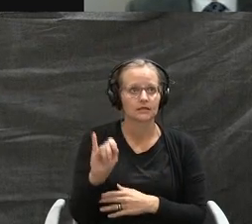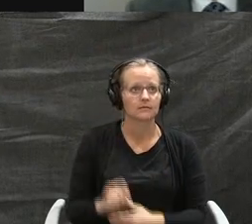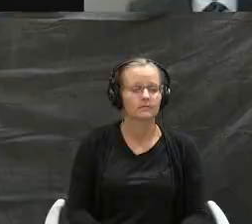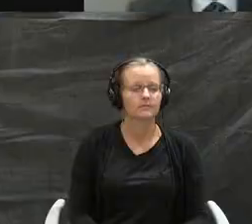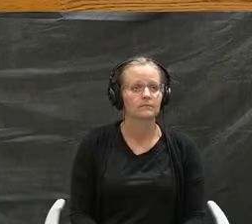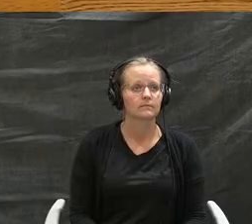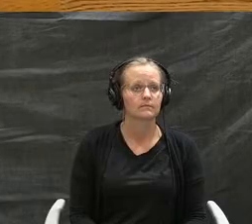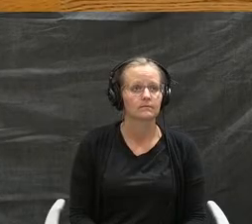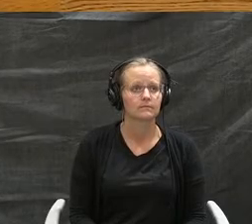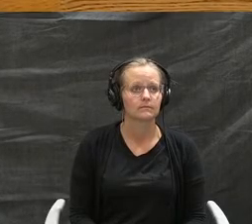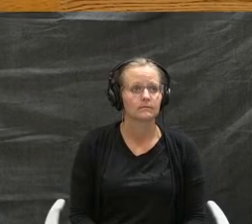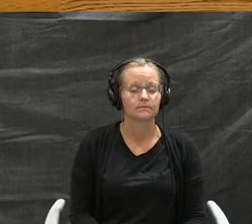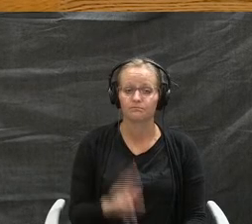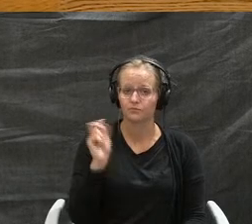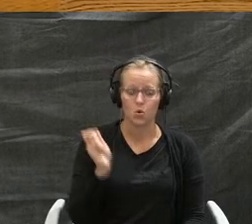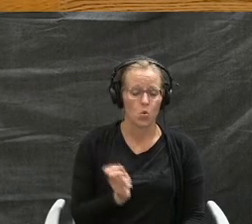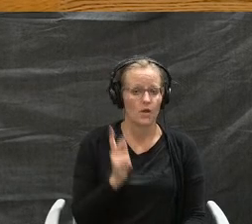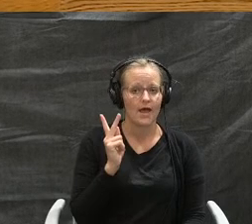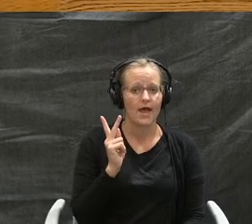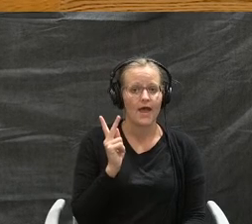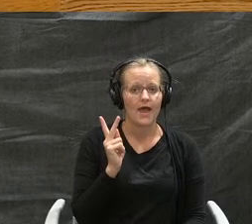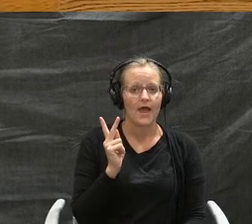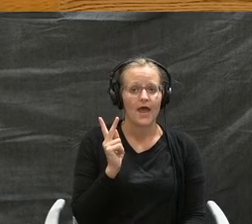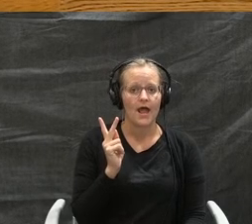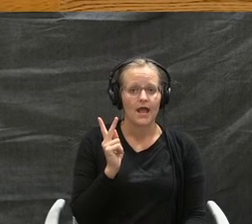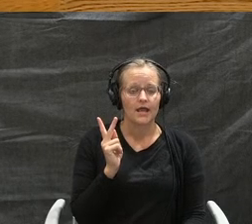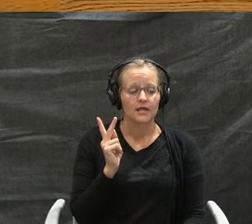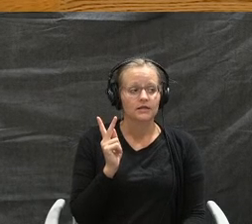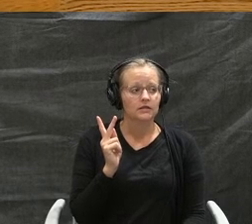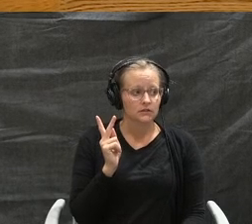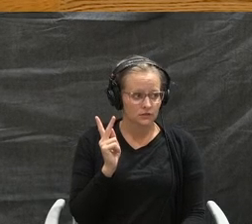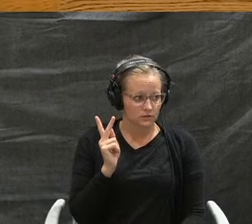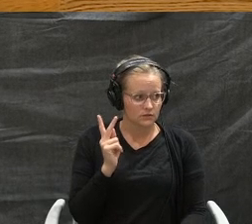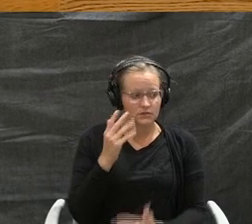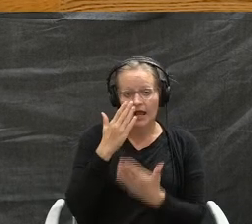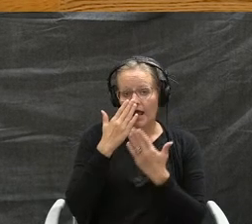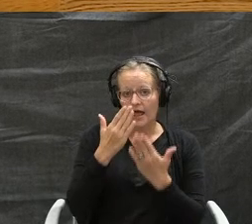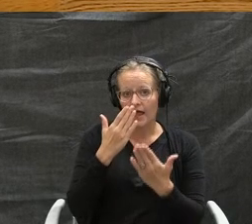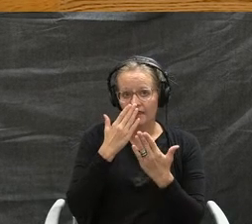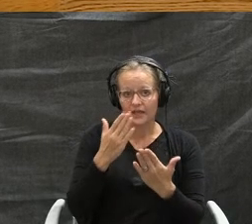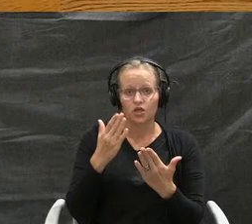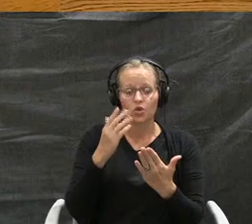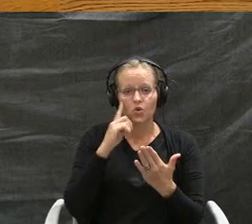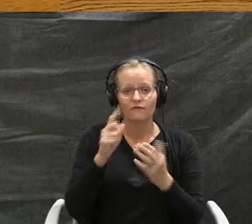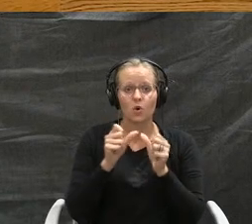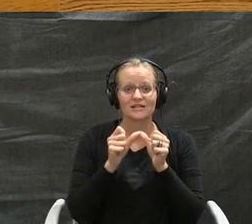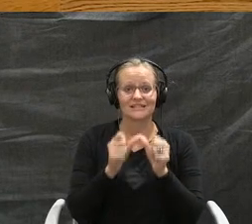OK, see none. Thank you for sticking around with us this